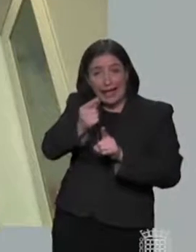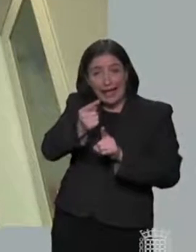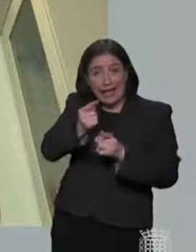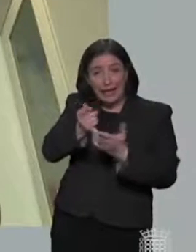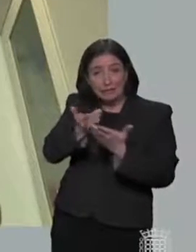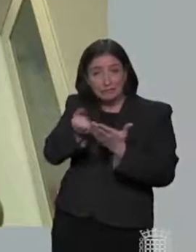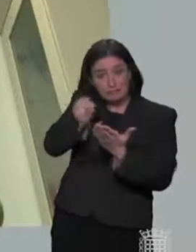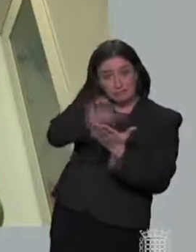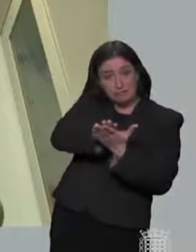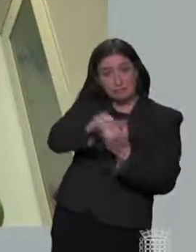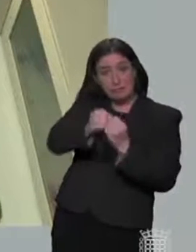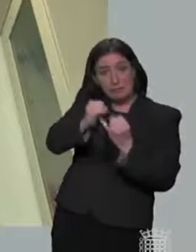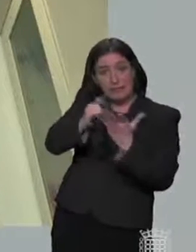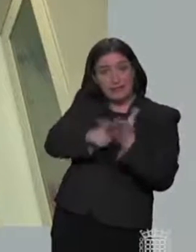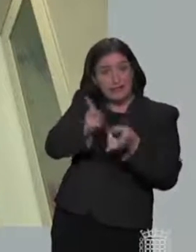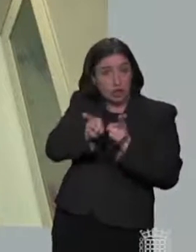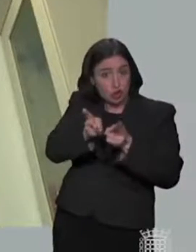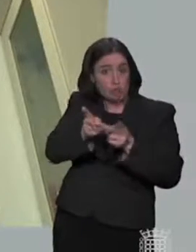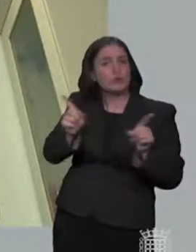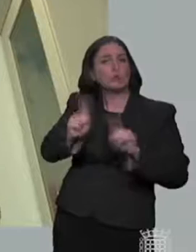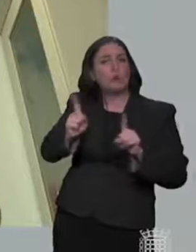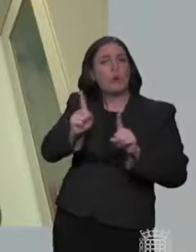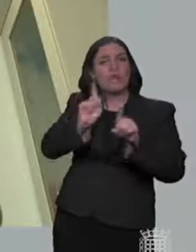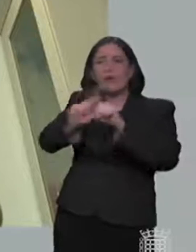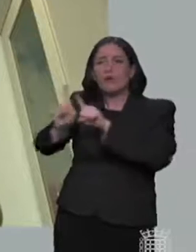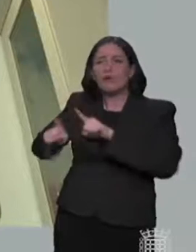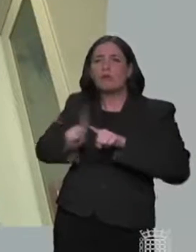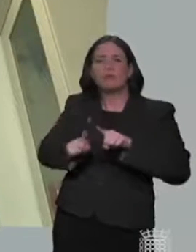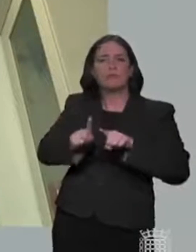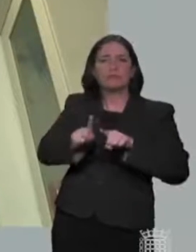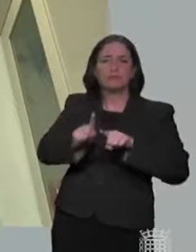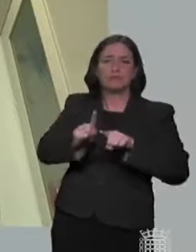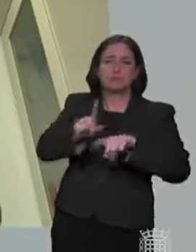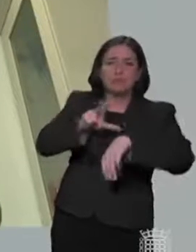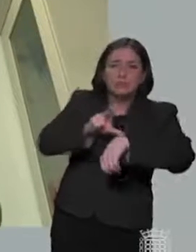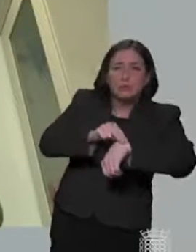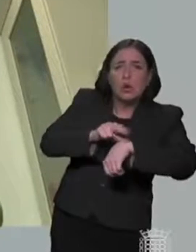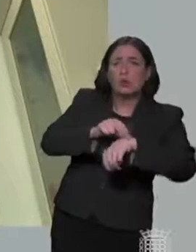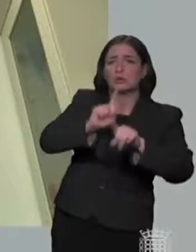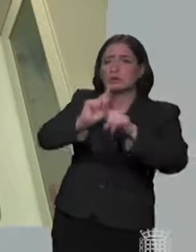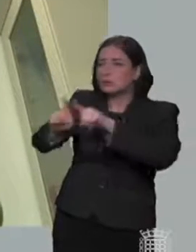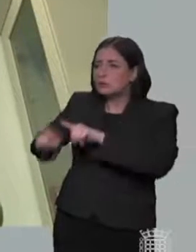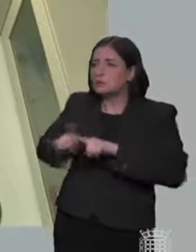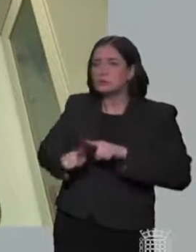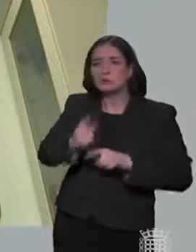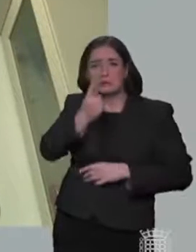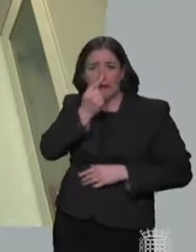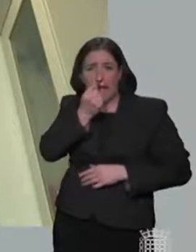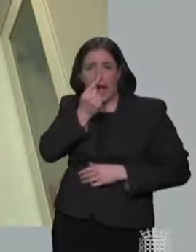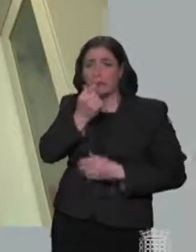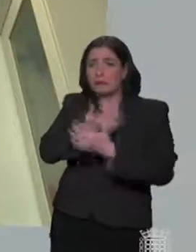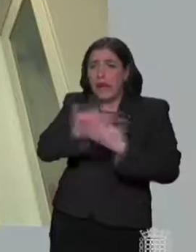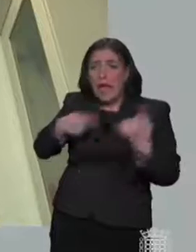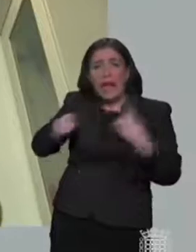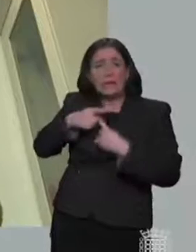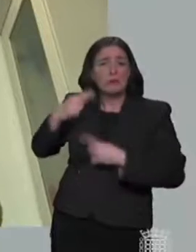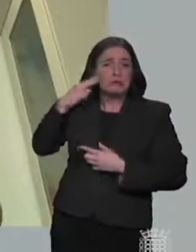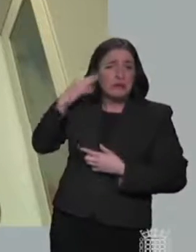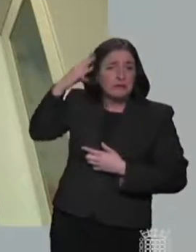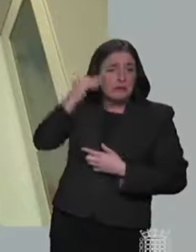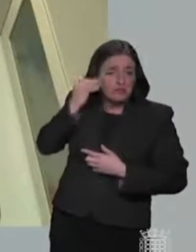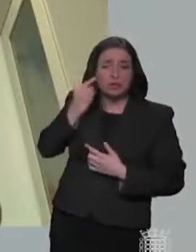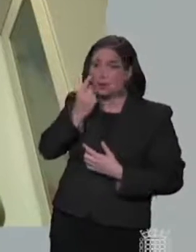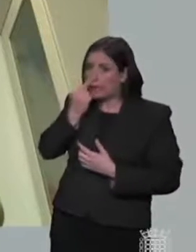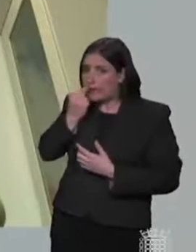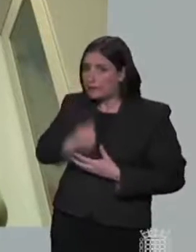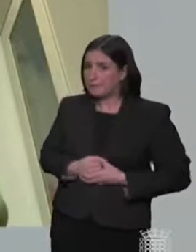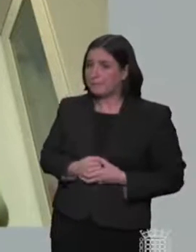for the surgeries of countries was hearing loss one of which was very question